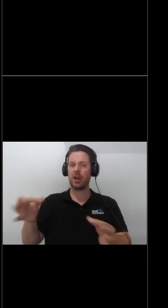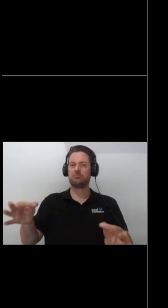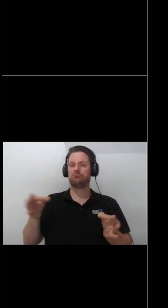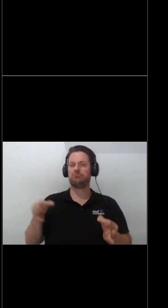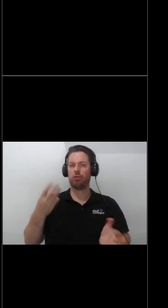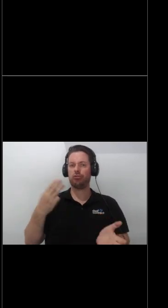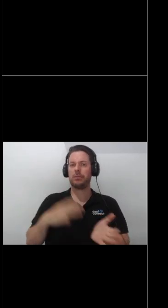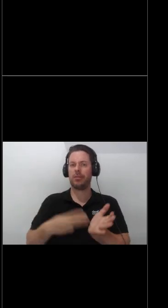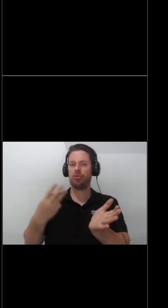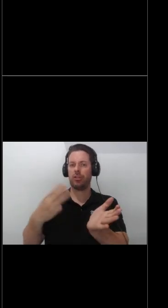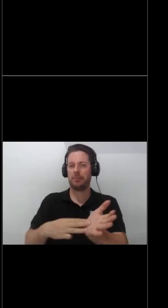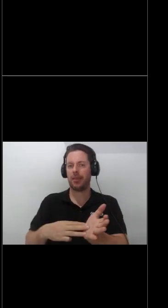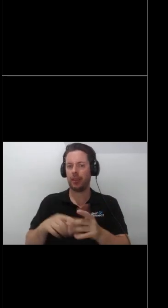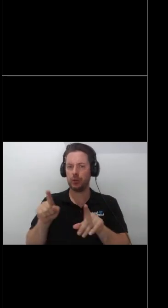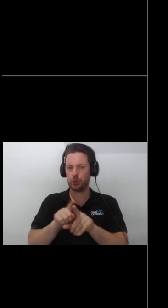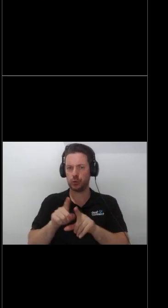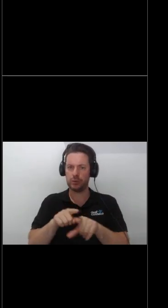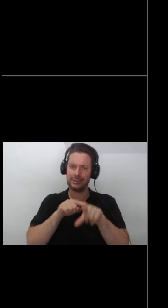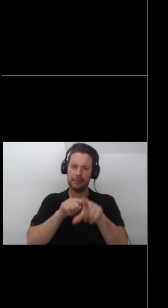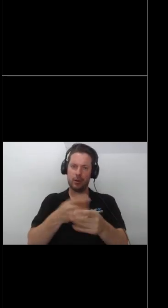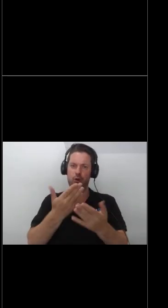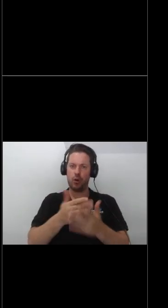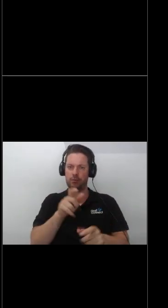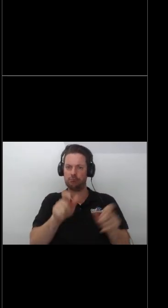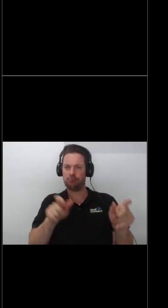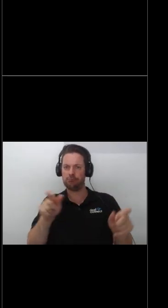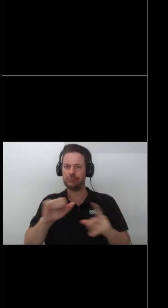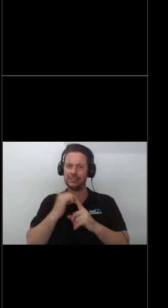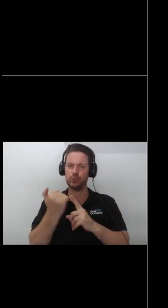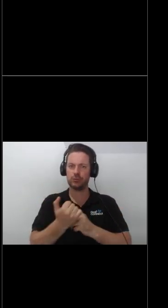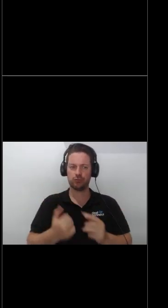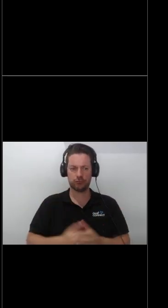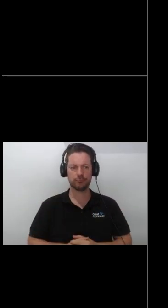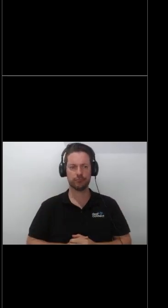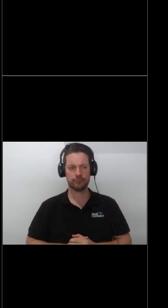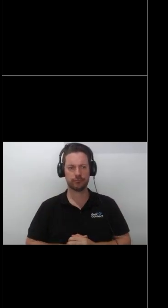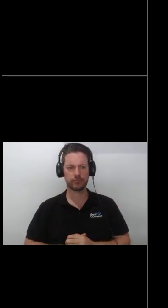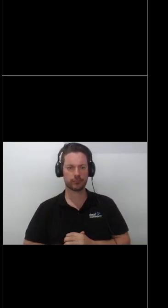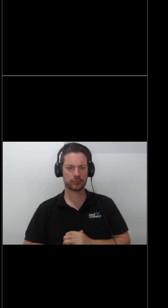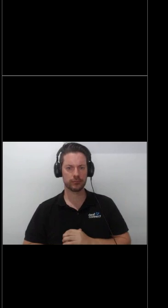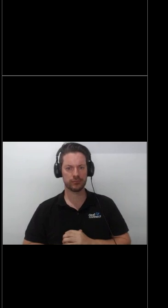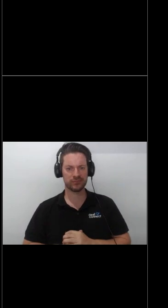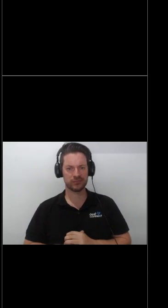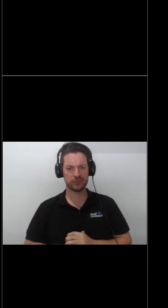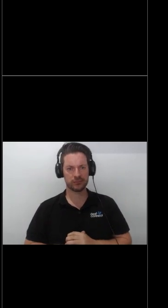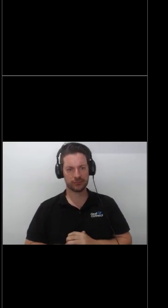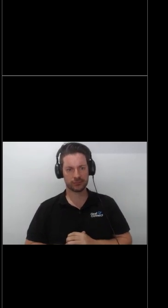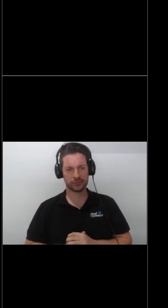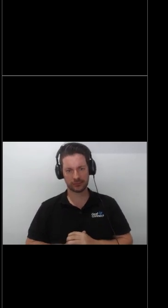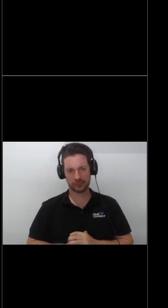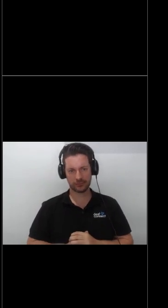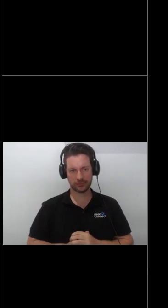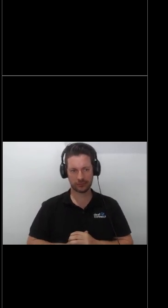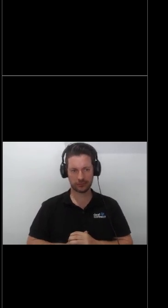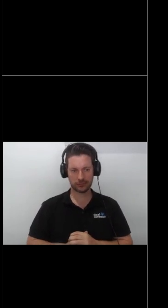Now I guess it's sort of just breaking down this part of the second